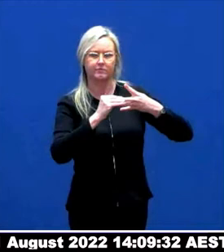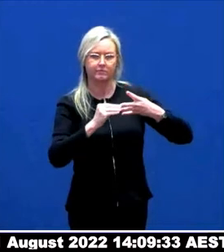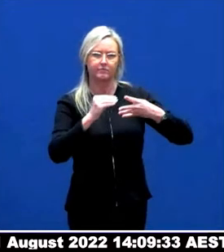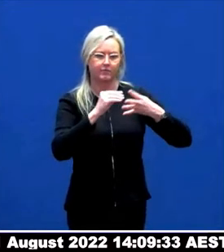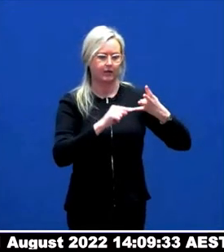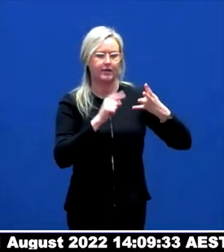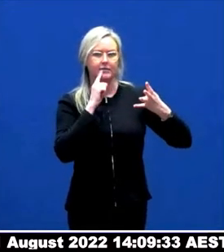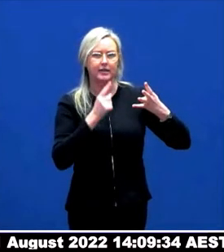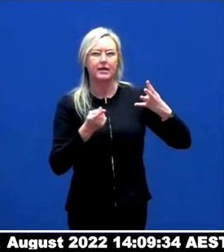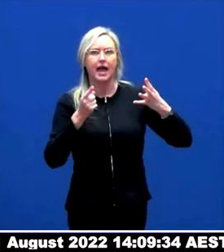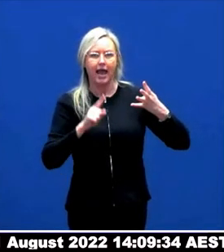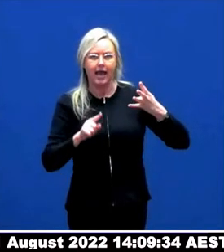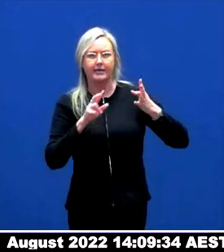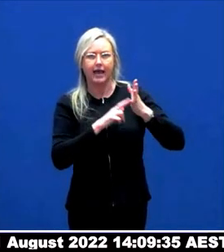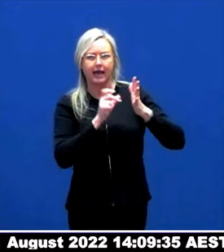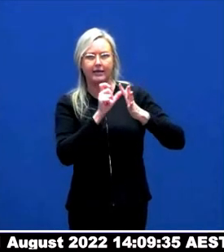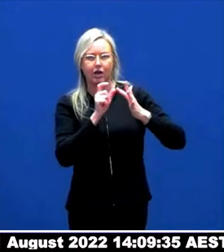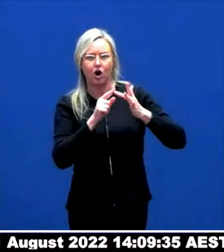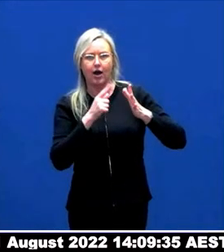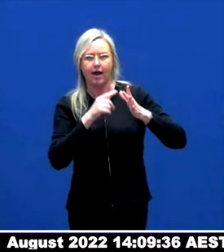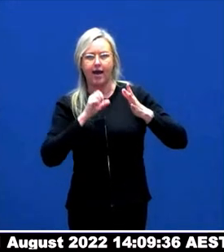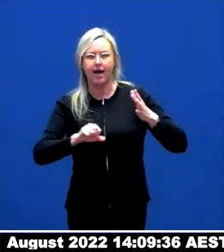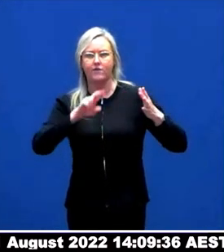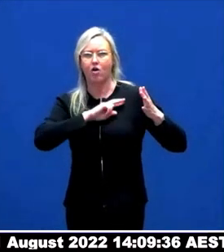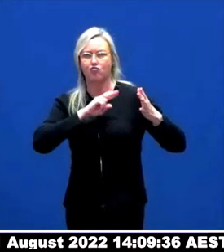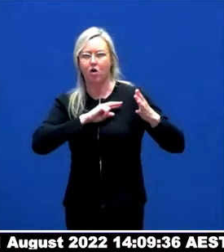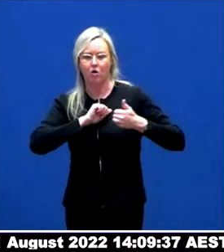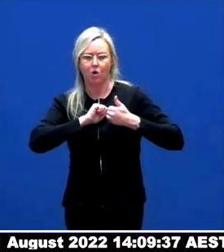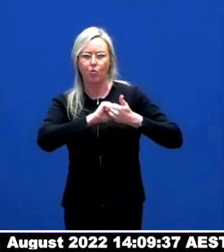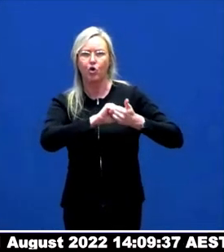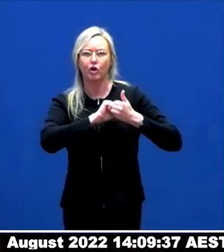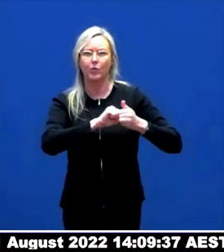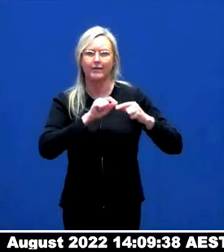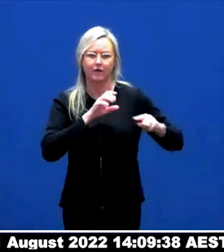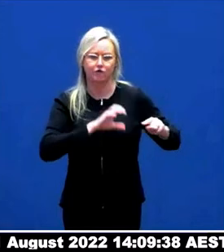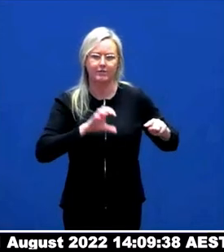"And the NDIA has a role in working with the state services to rectify."